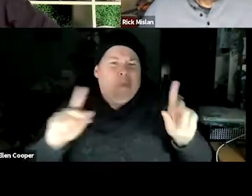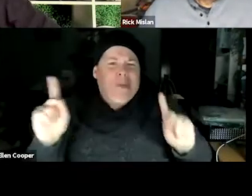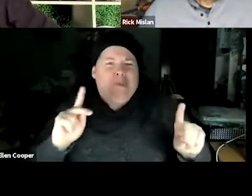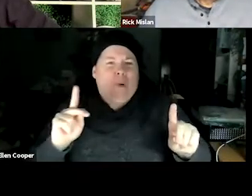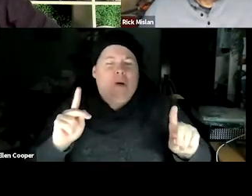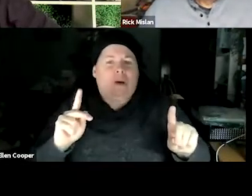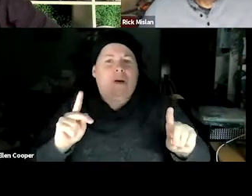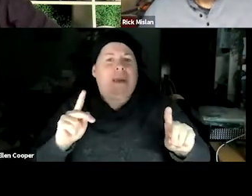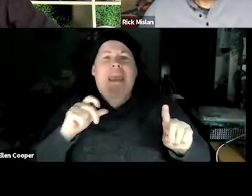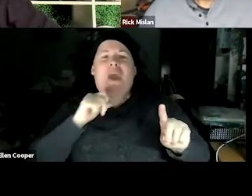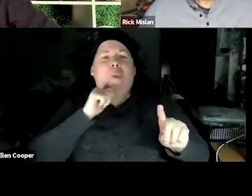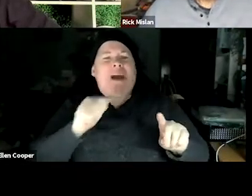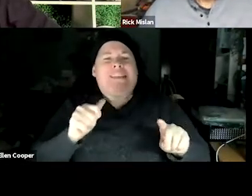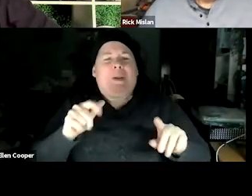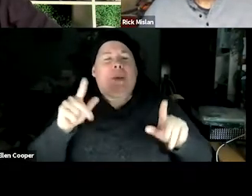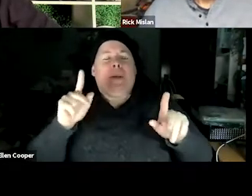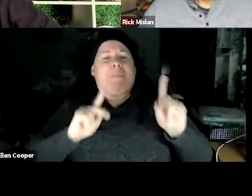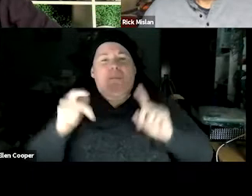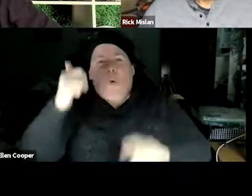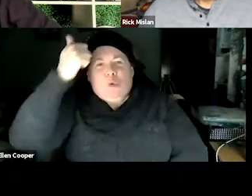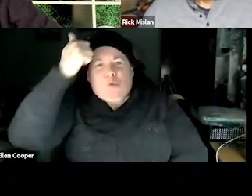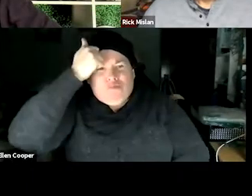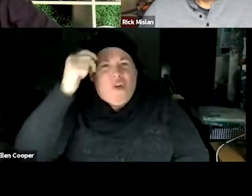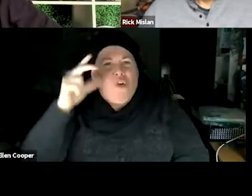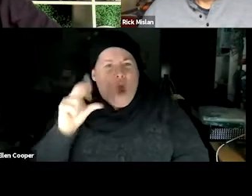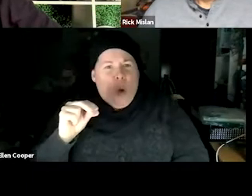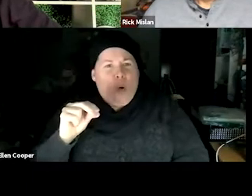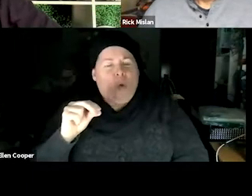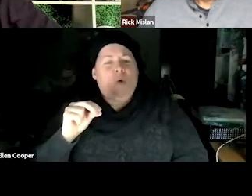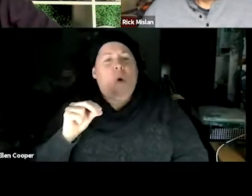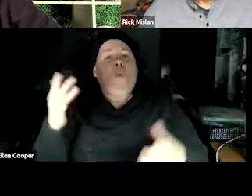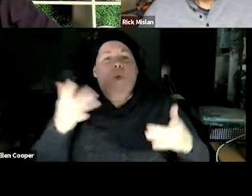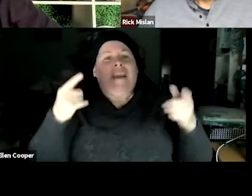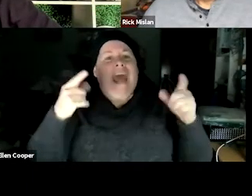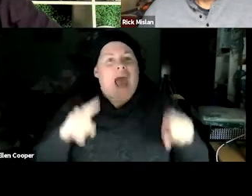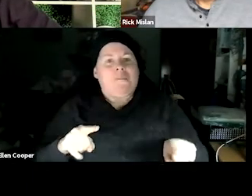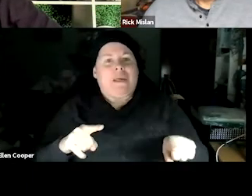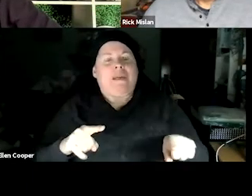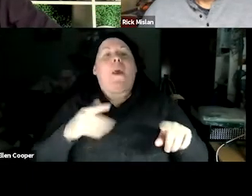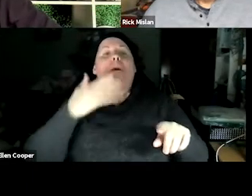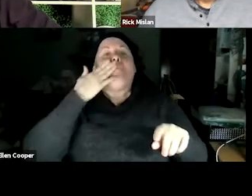bunch of incompetent individuals. It was a case of bad things happening in the right sequence.